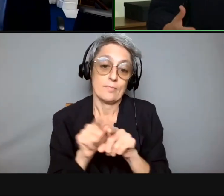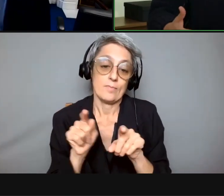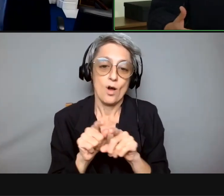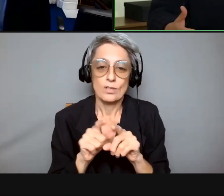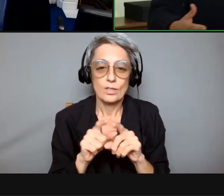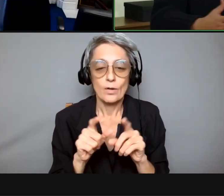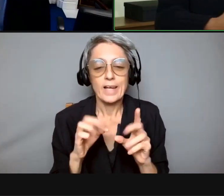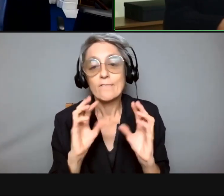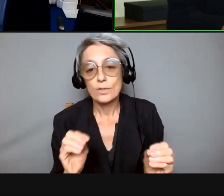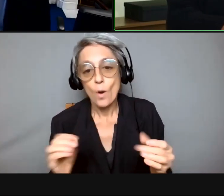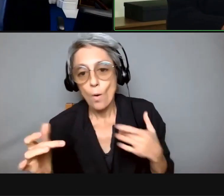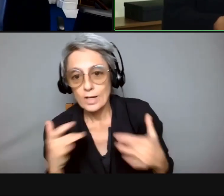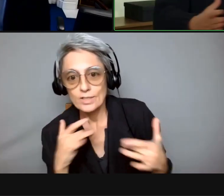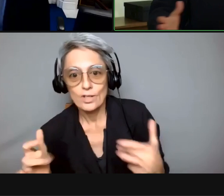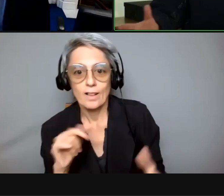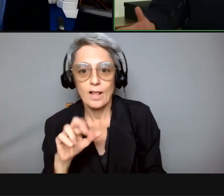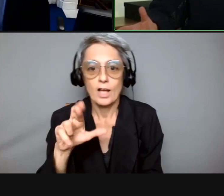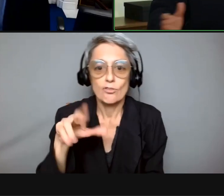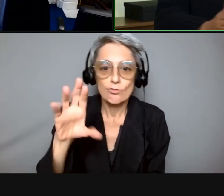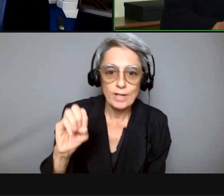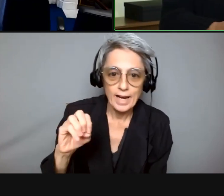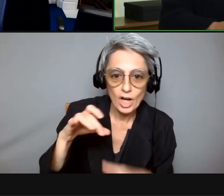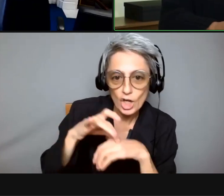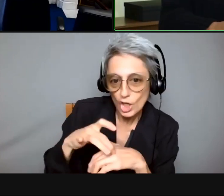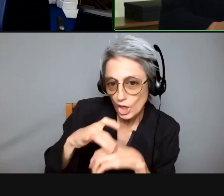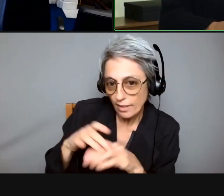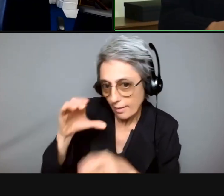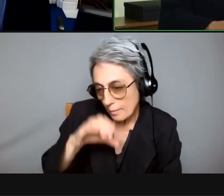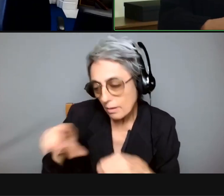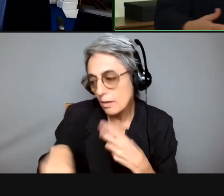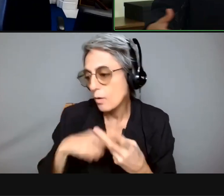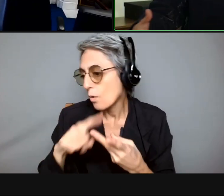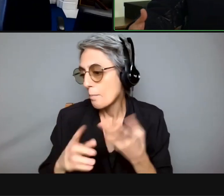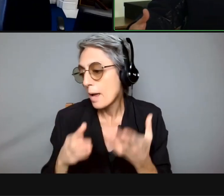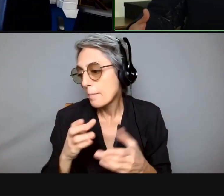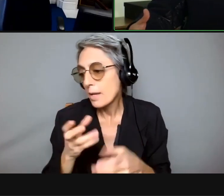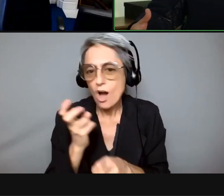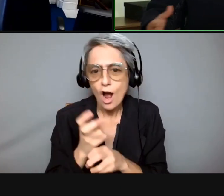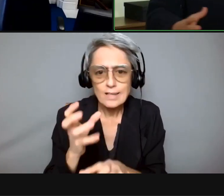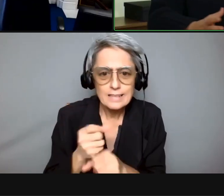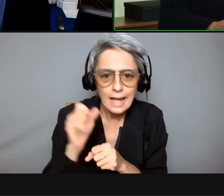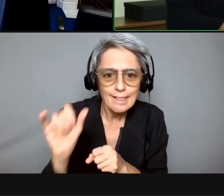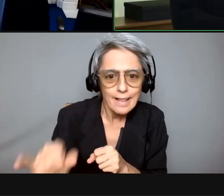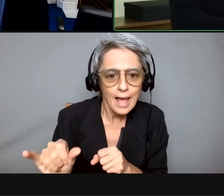but also they can be hard to get or they might, you know, we have to be careful about how we saw them.